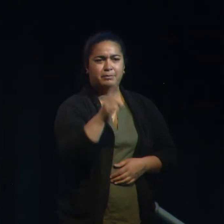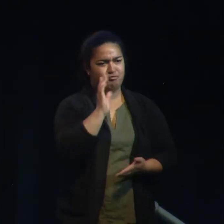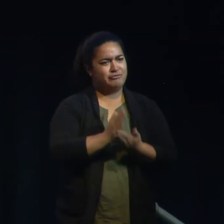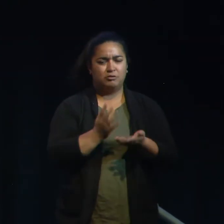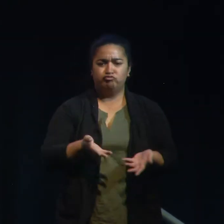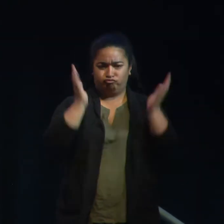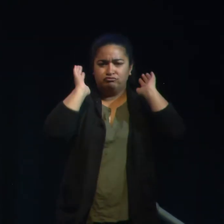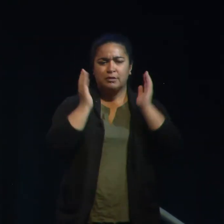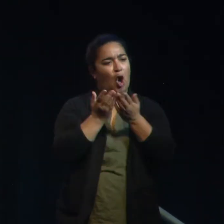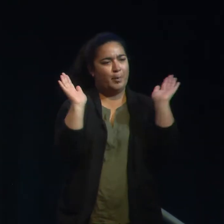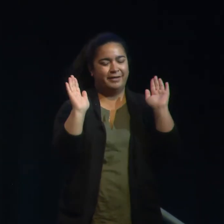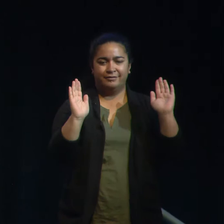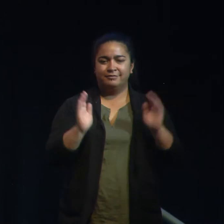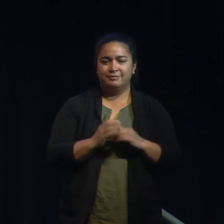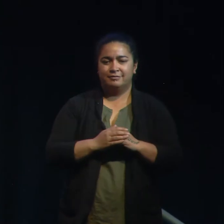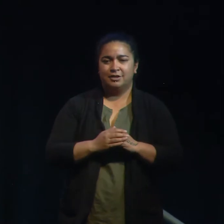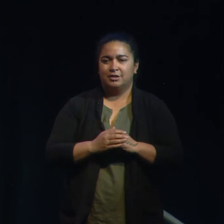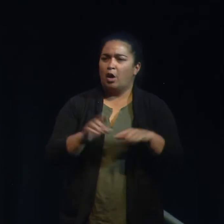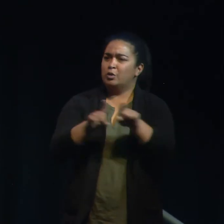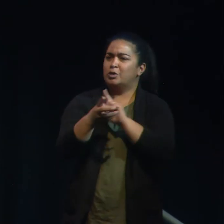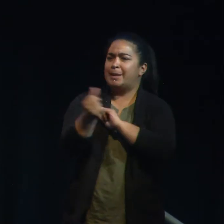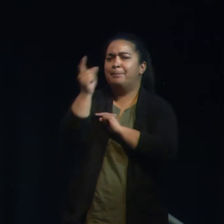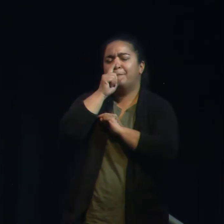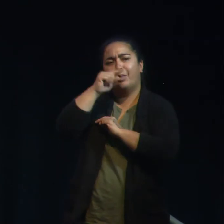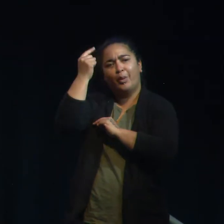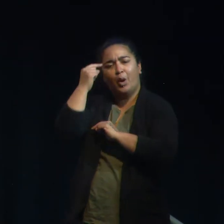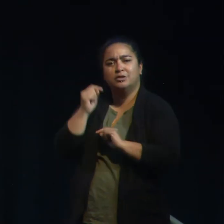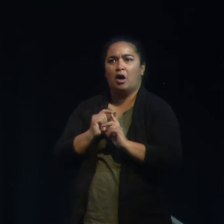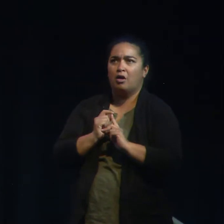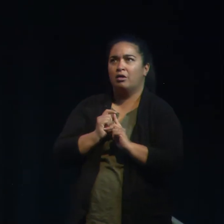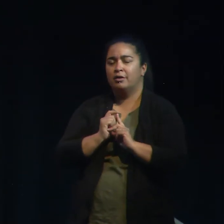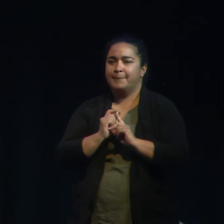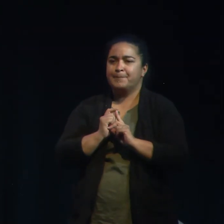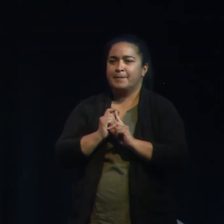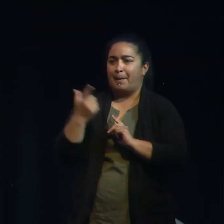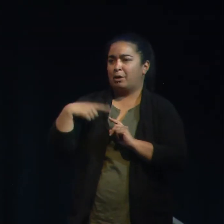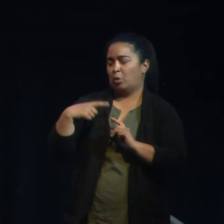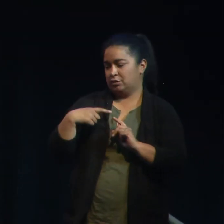come along. We also had some perceptions that people thought that again because they it